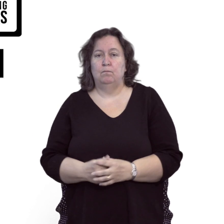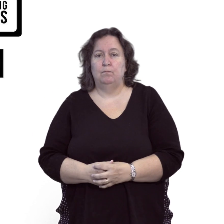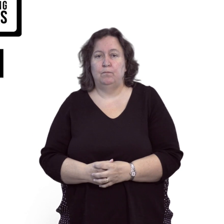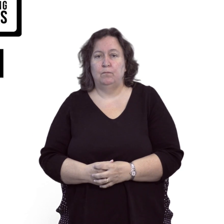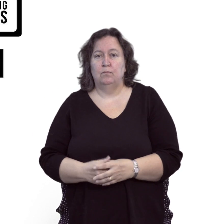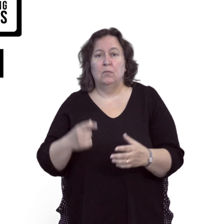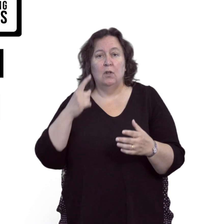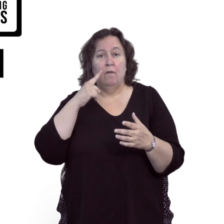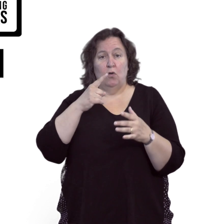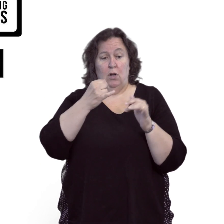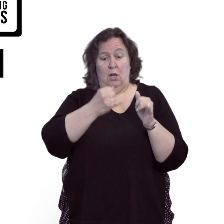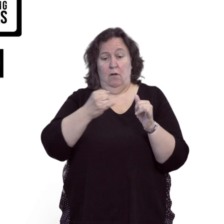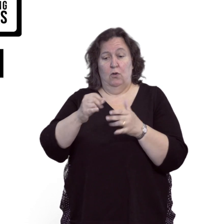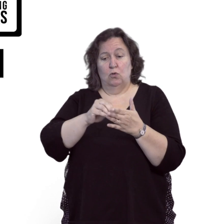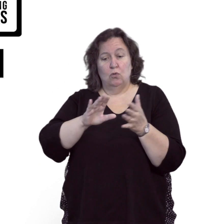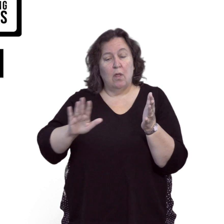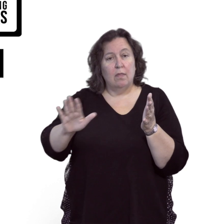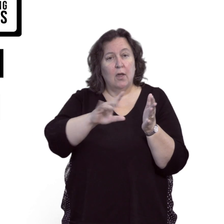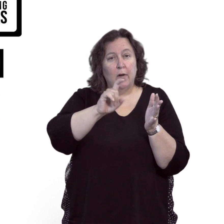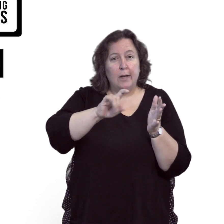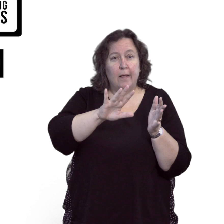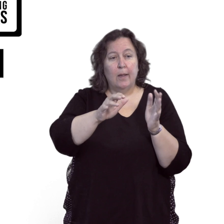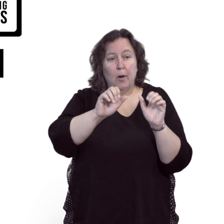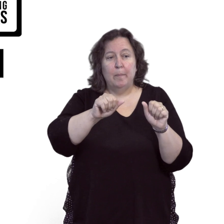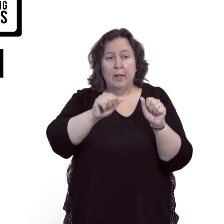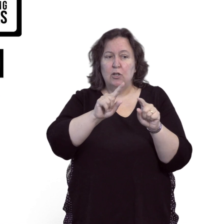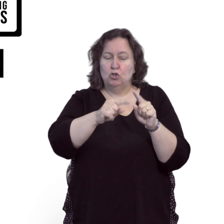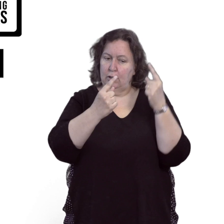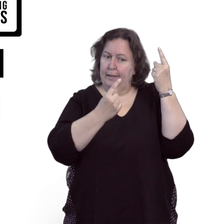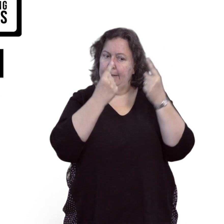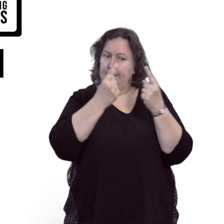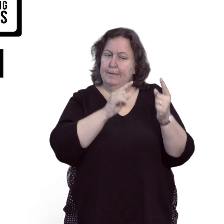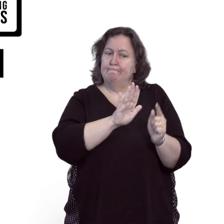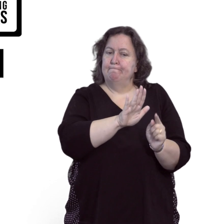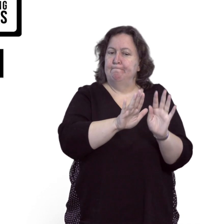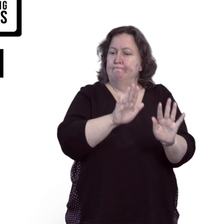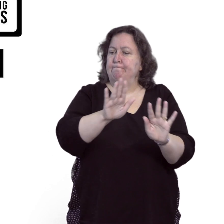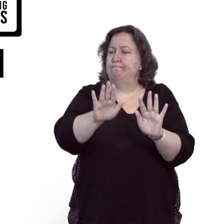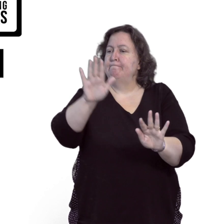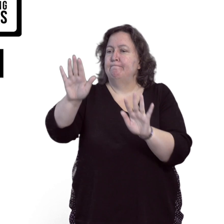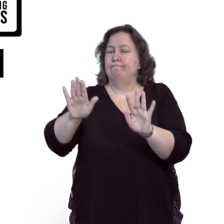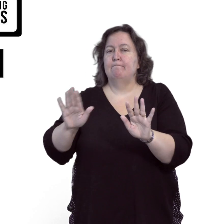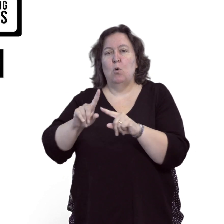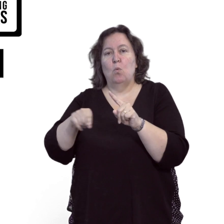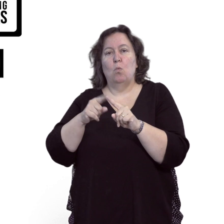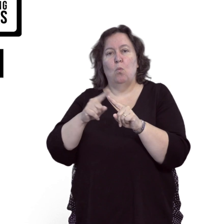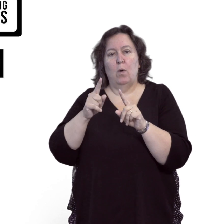should be taken into account when determining educational adaptations.